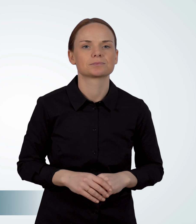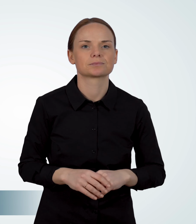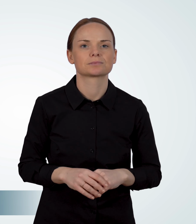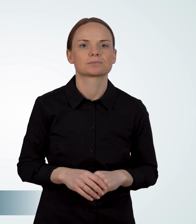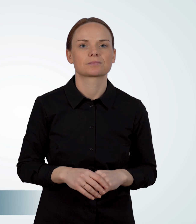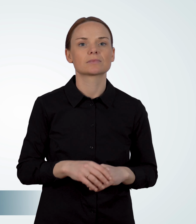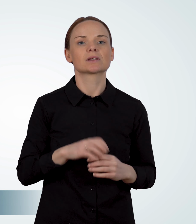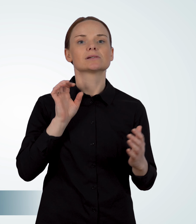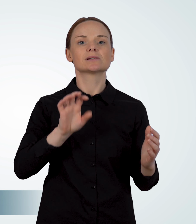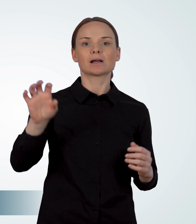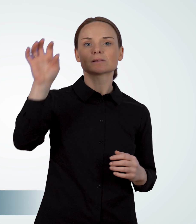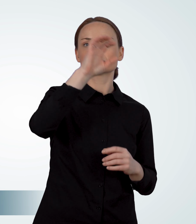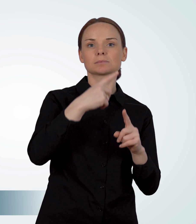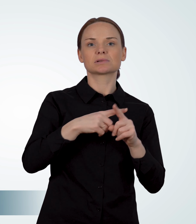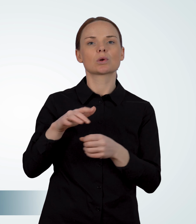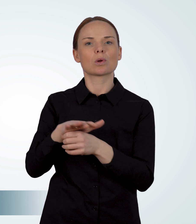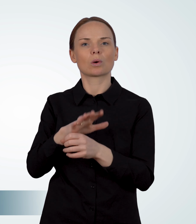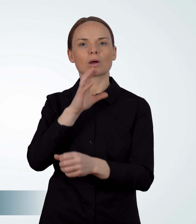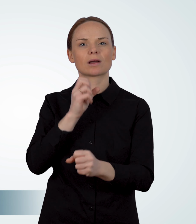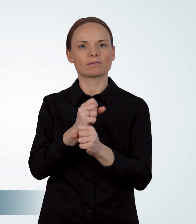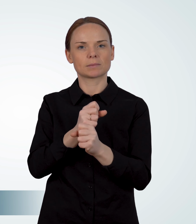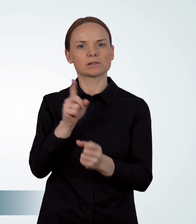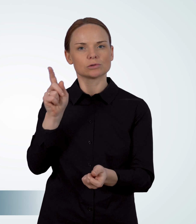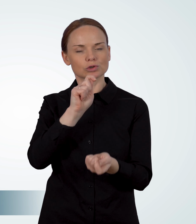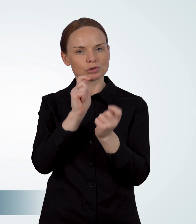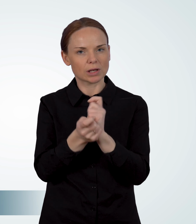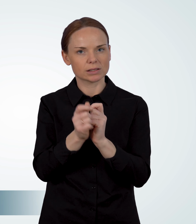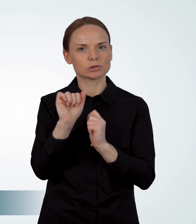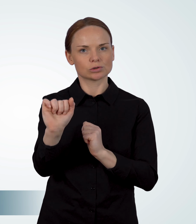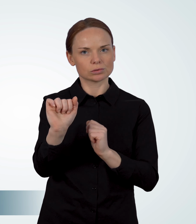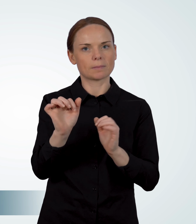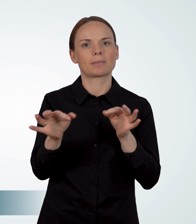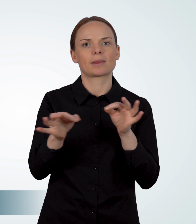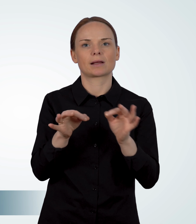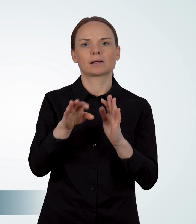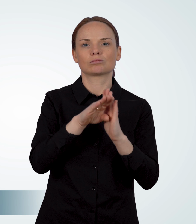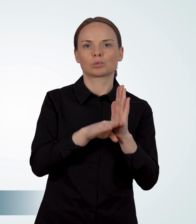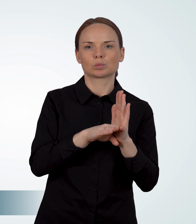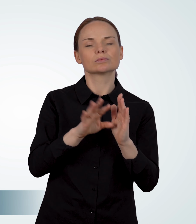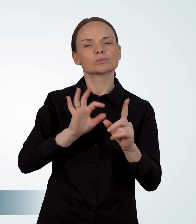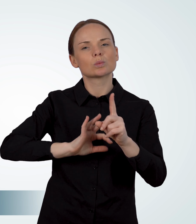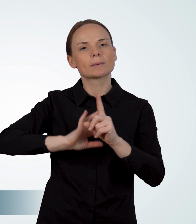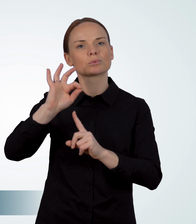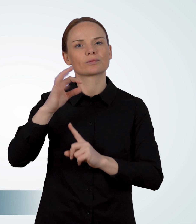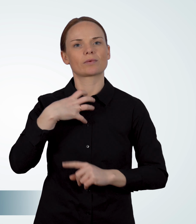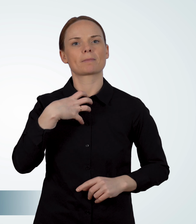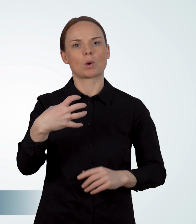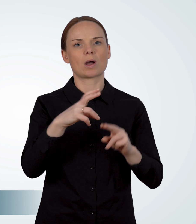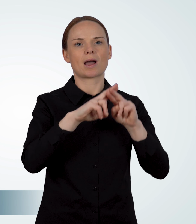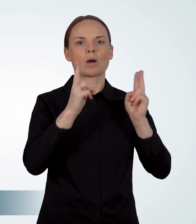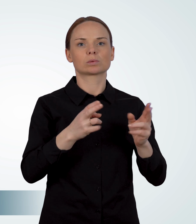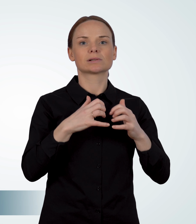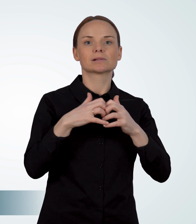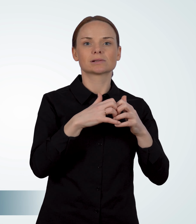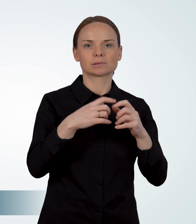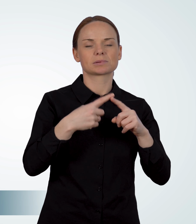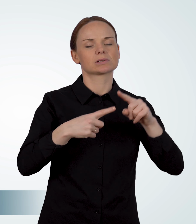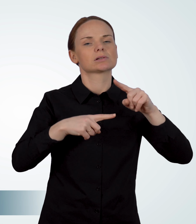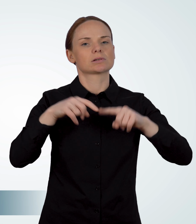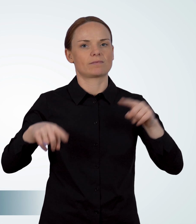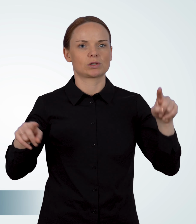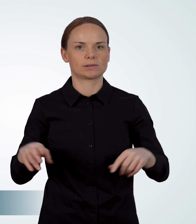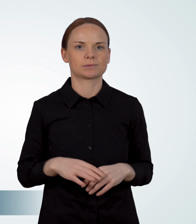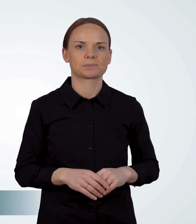2. state and local governments change planning rules to promote greater housing density and diversity